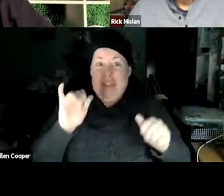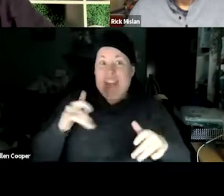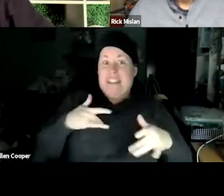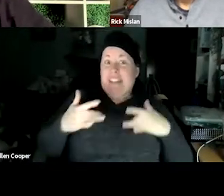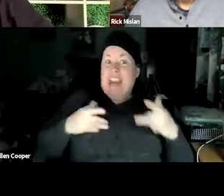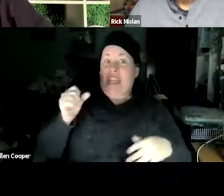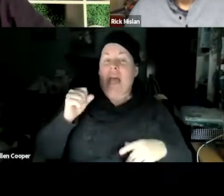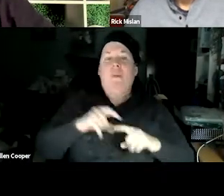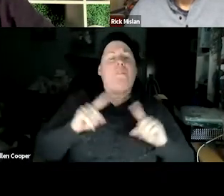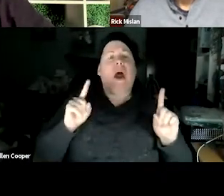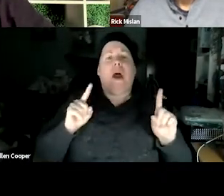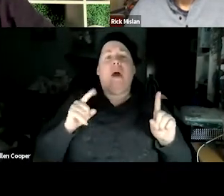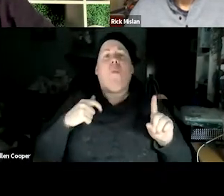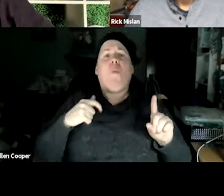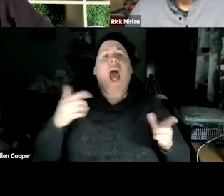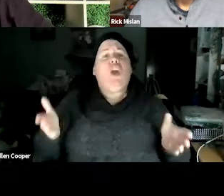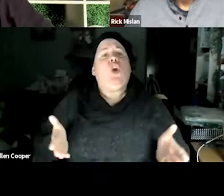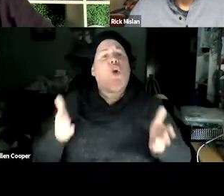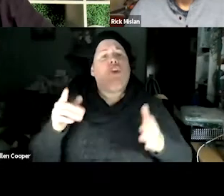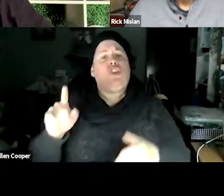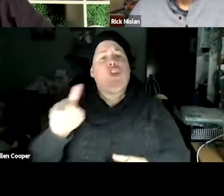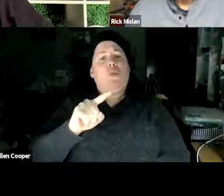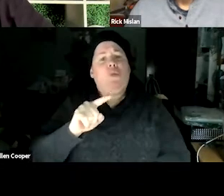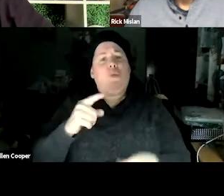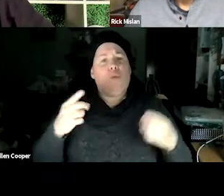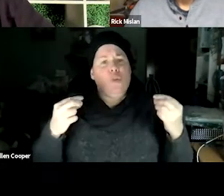the big thing. I would encourage you to do is, you know, you really